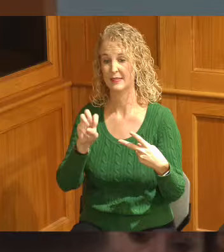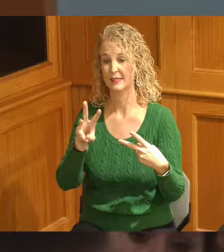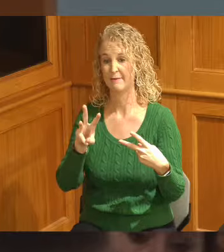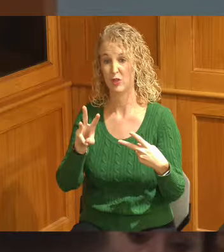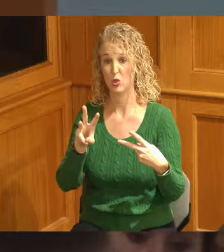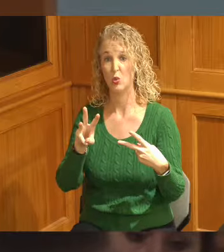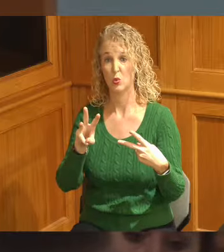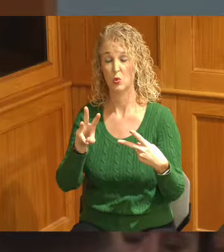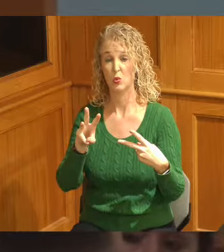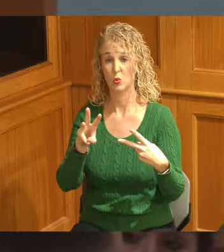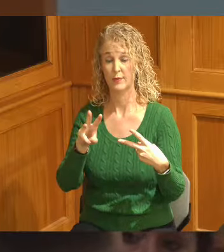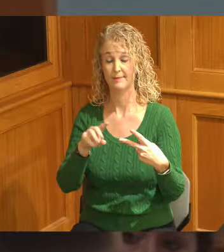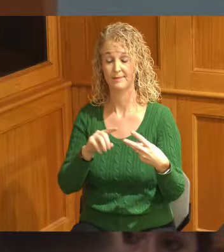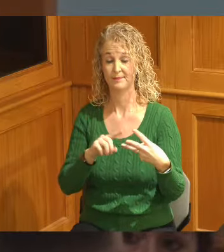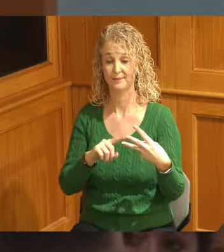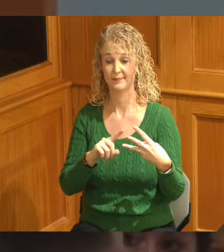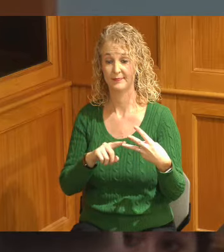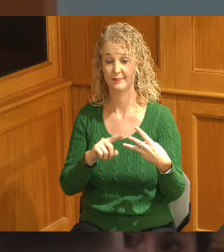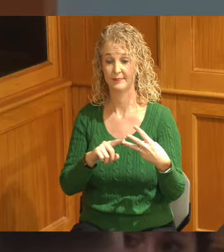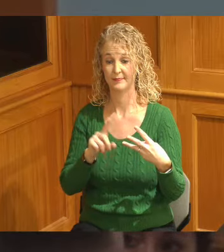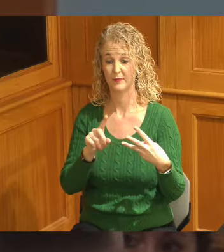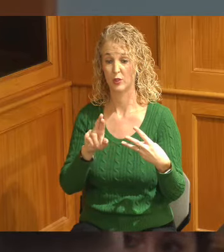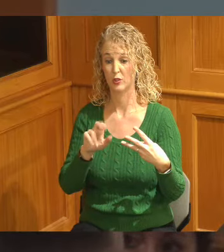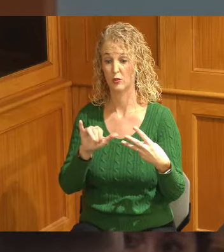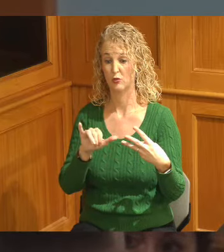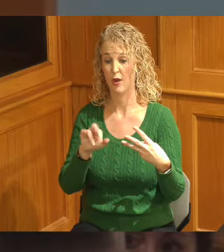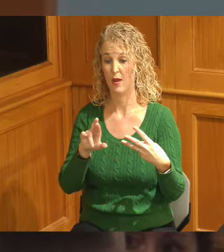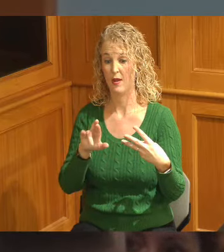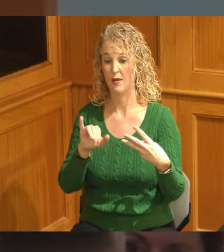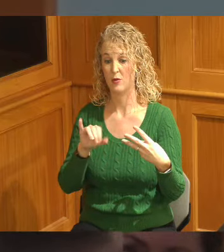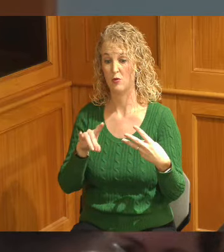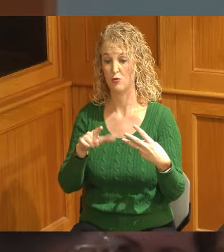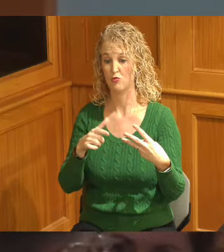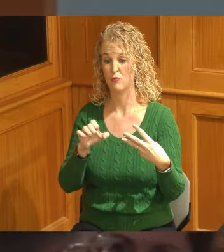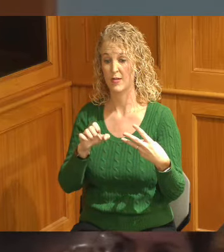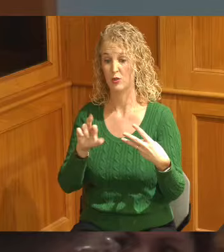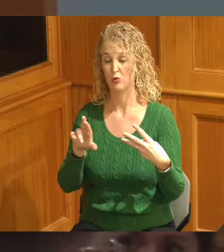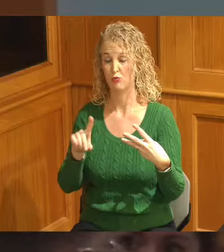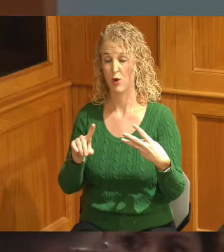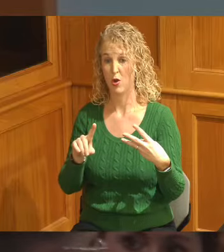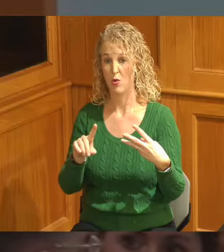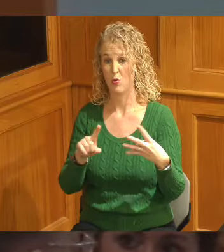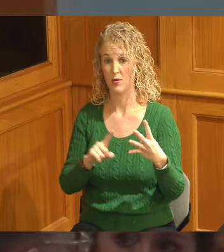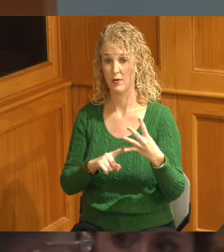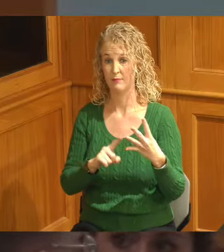Springdale Road on list. We've got Dry Ridge Road from 6404 to the Dead End, which is the